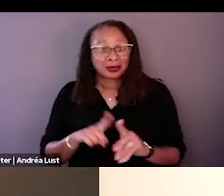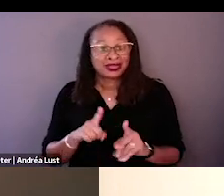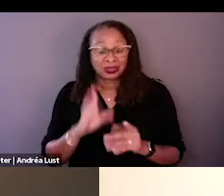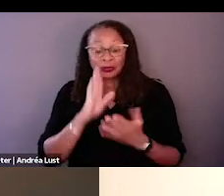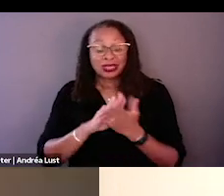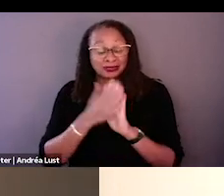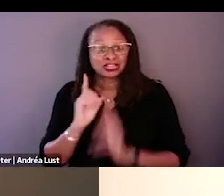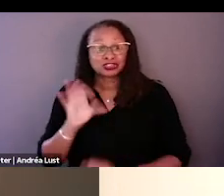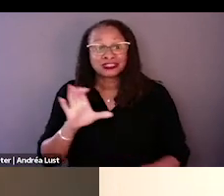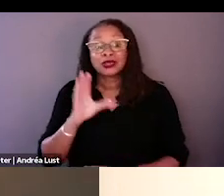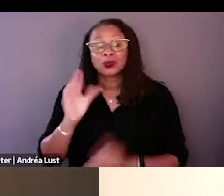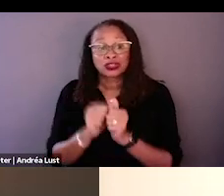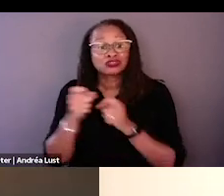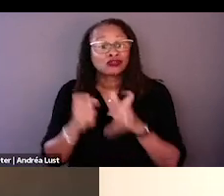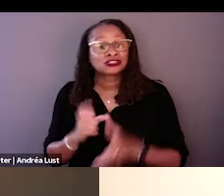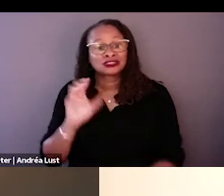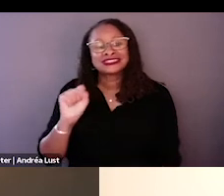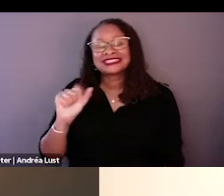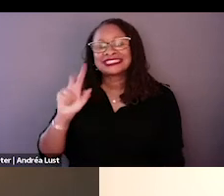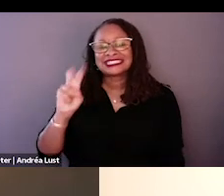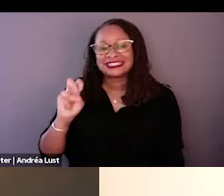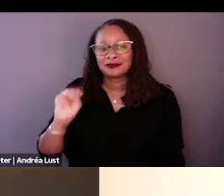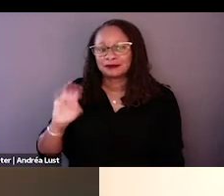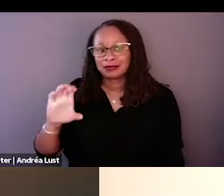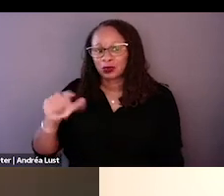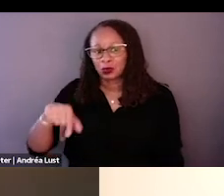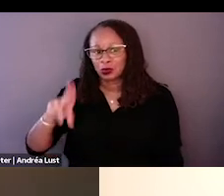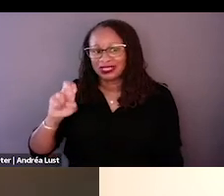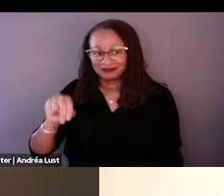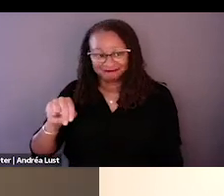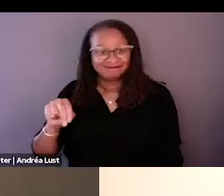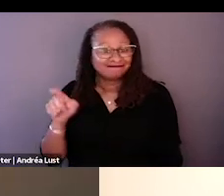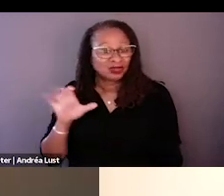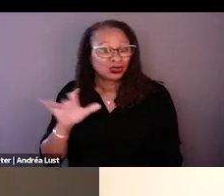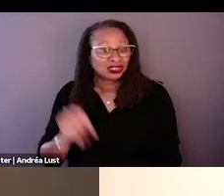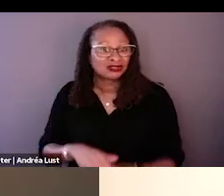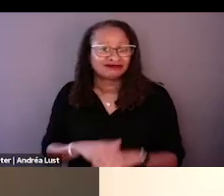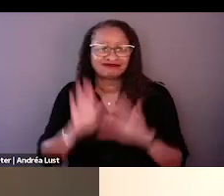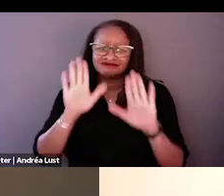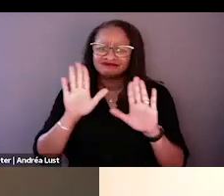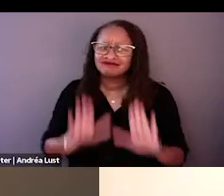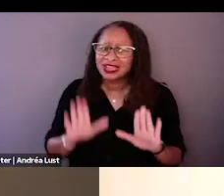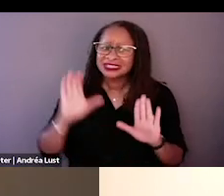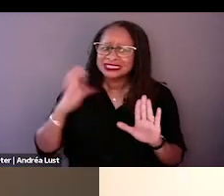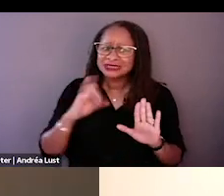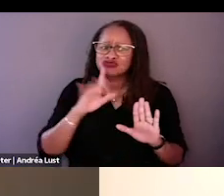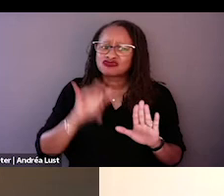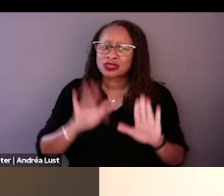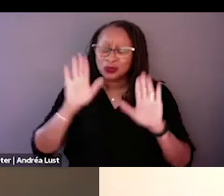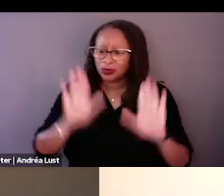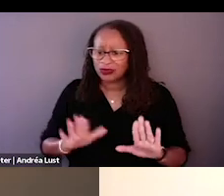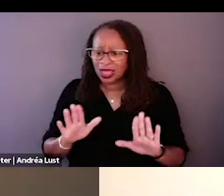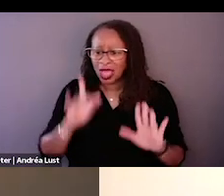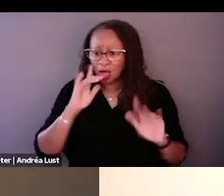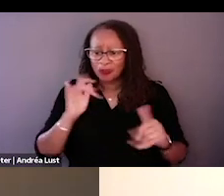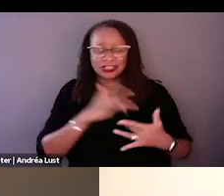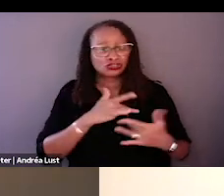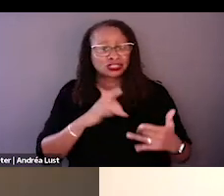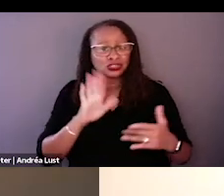Then I was happy to be able to make it together with people with more experience than me.